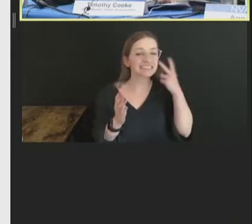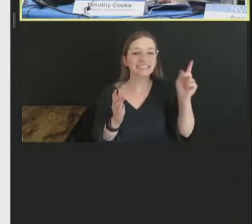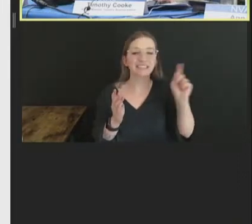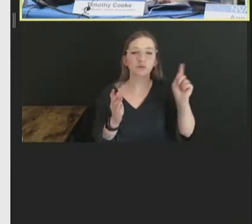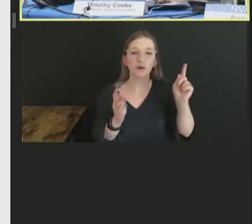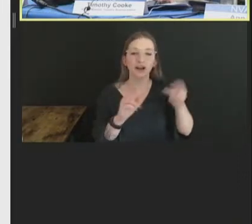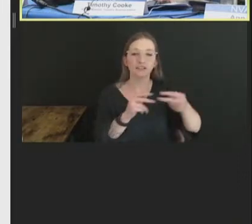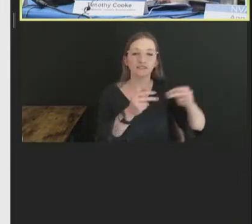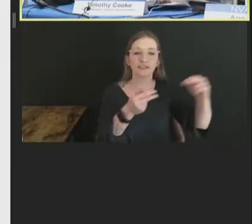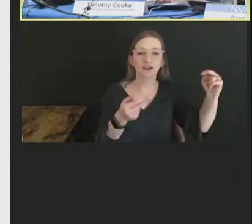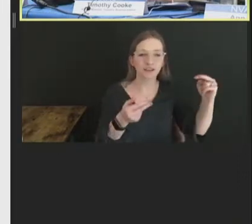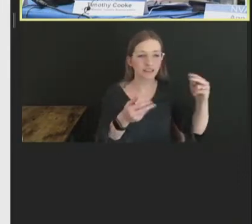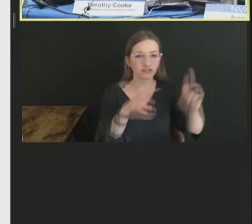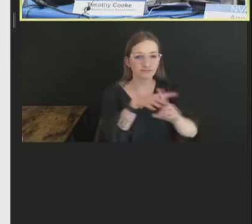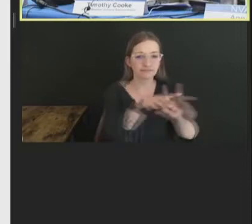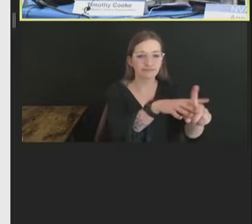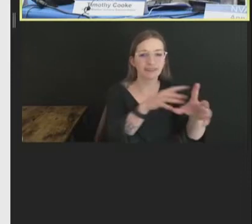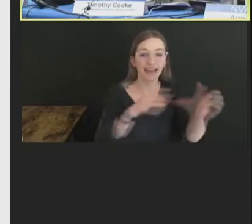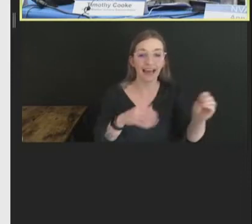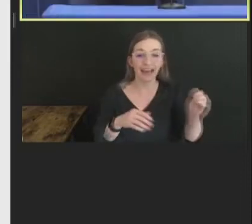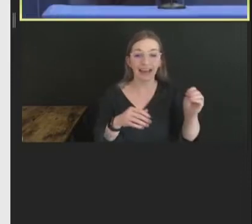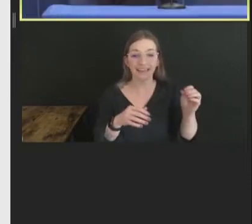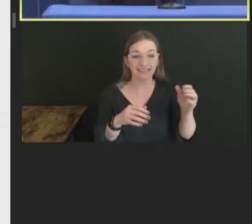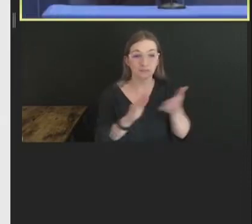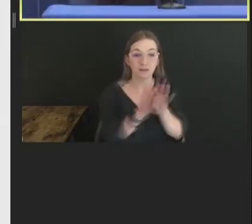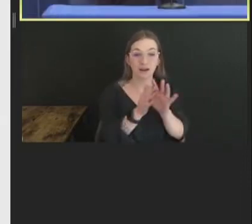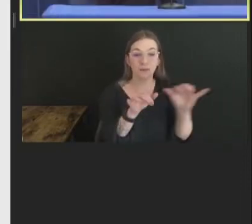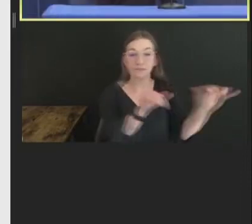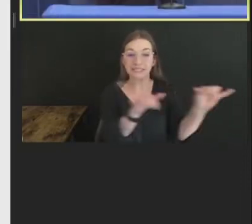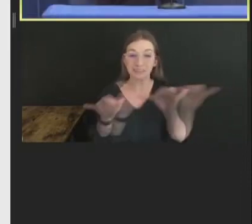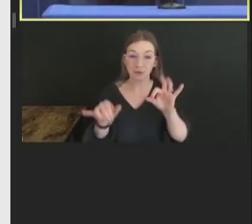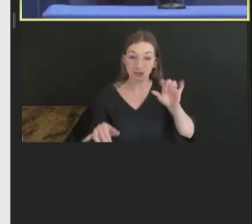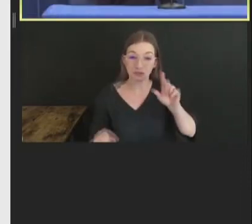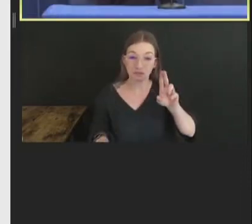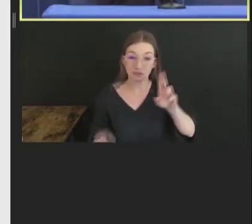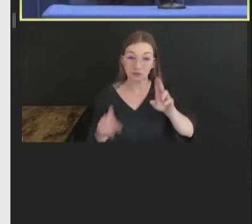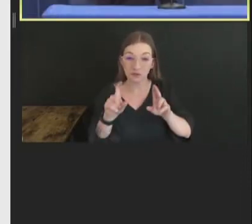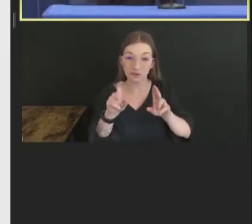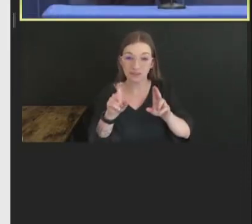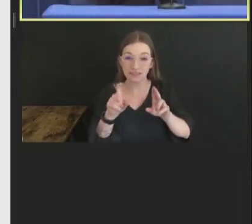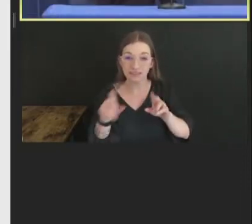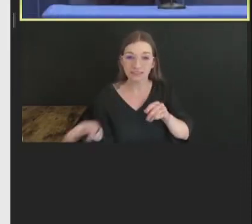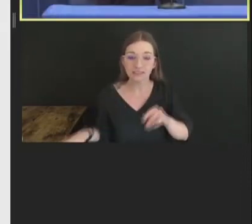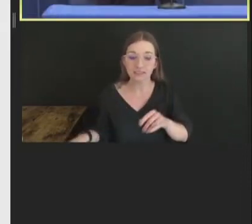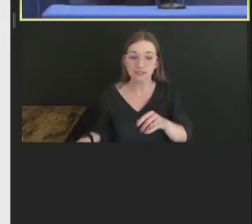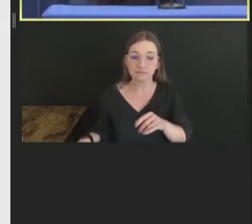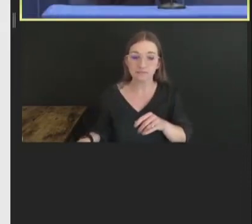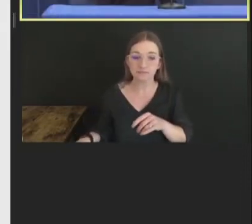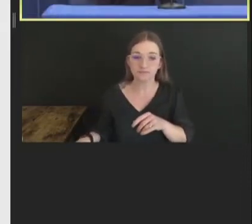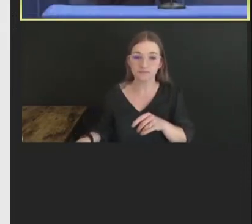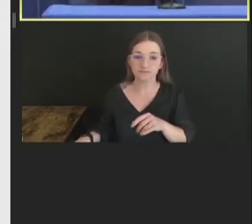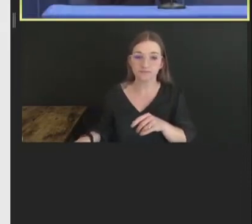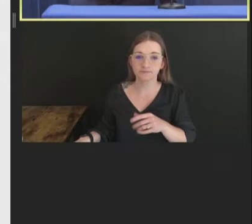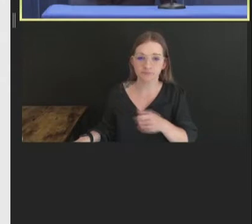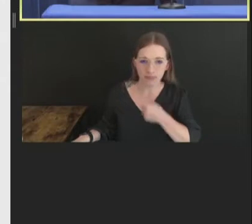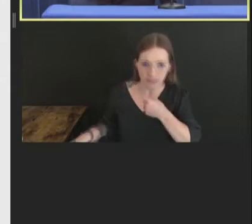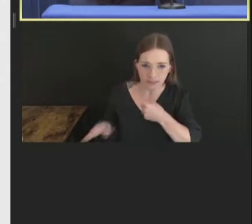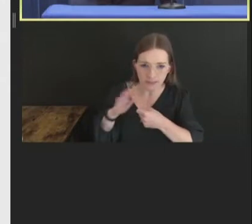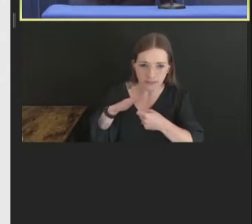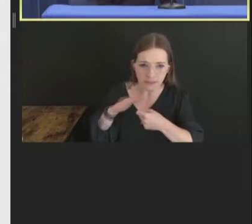Kirsten Lyke: that one. Robert Parker: Yeah, I think it's -- this is on? Yeah, I think it's going to start with